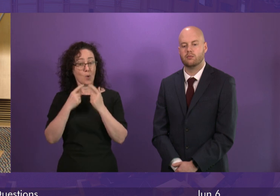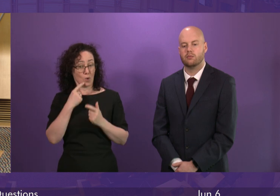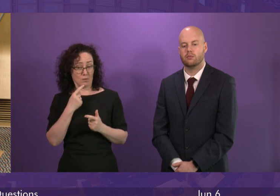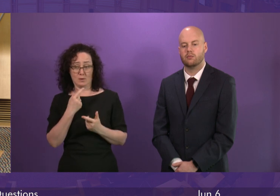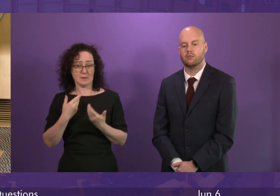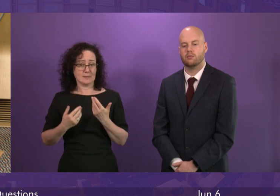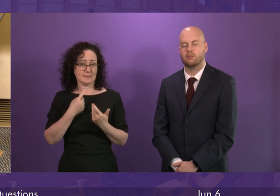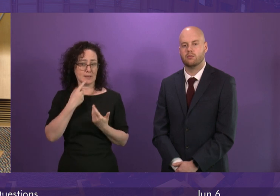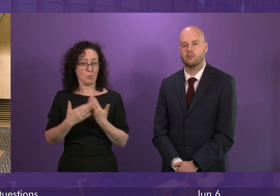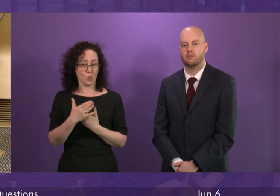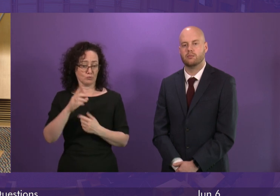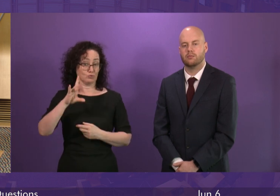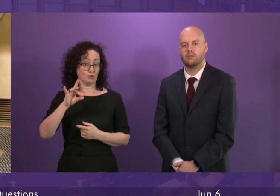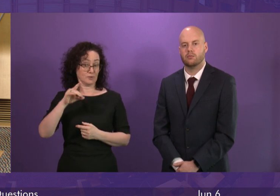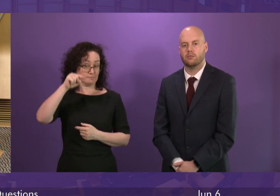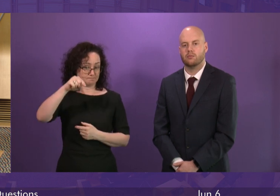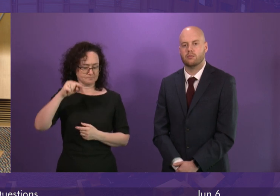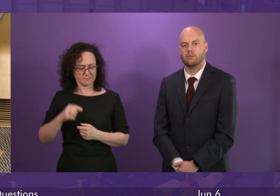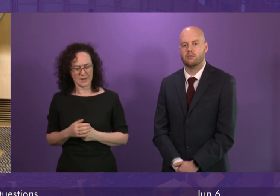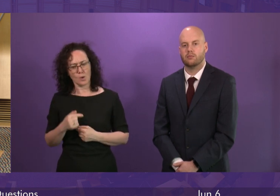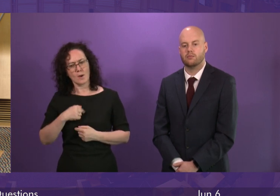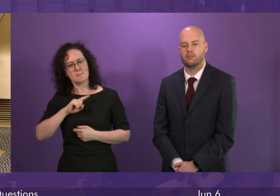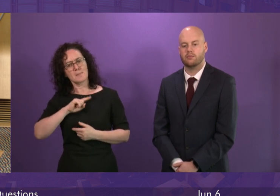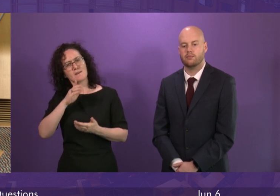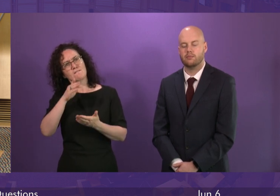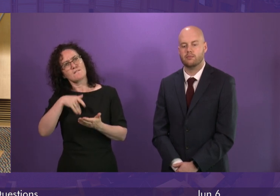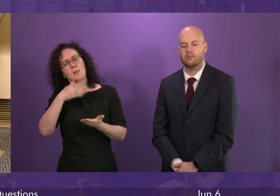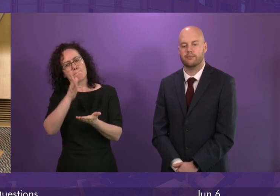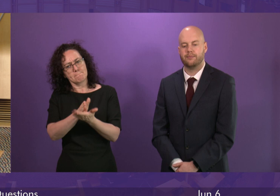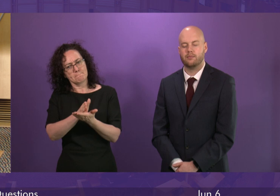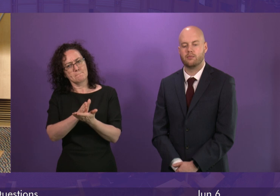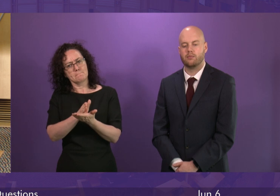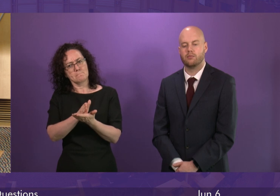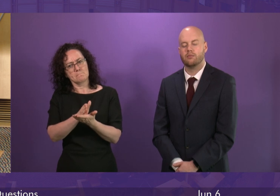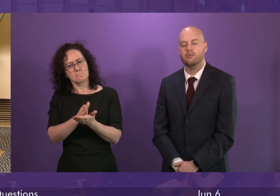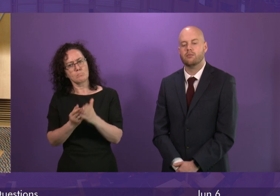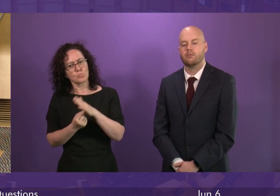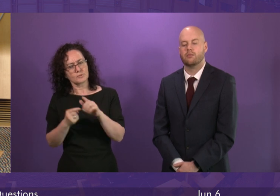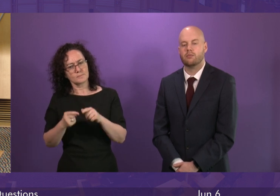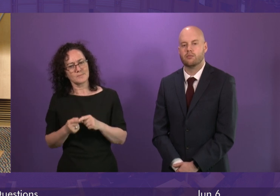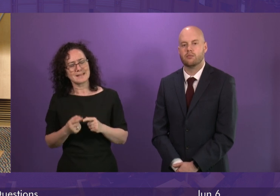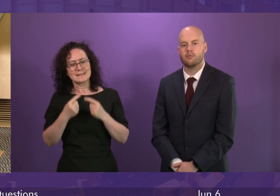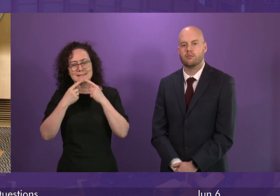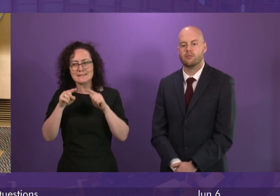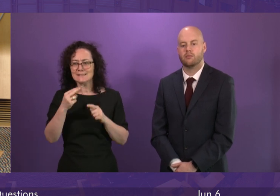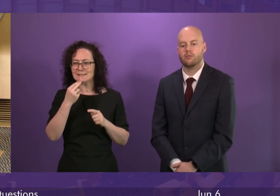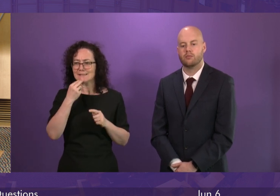that I am to make—because I want to make sure that teachers have access to resources